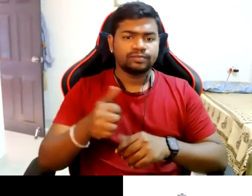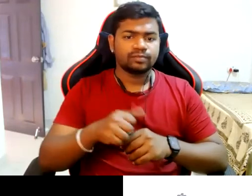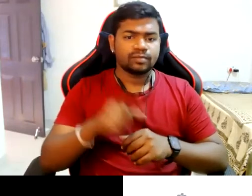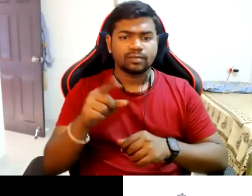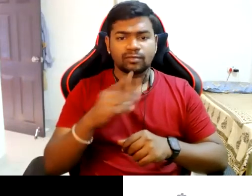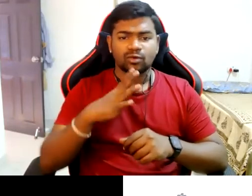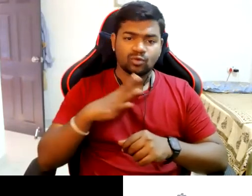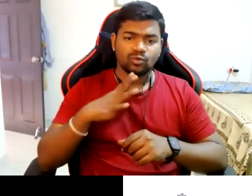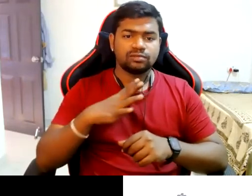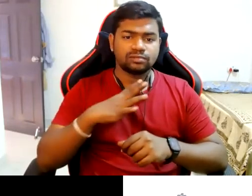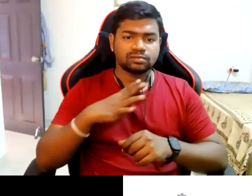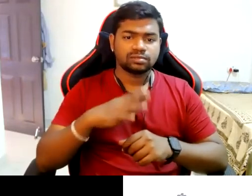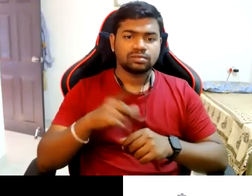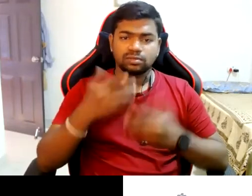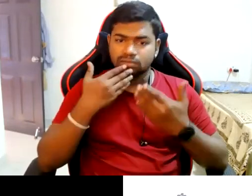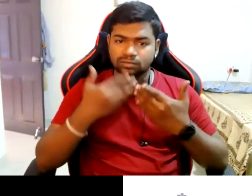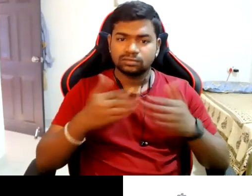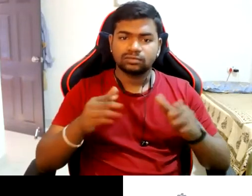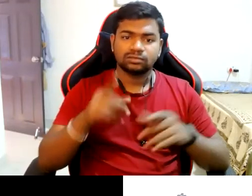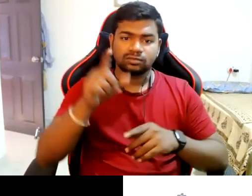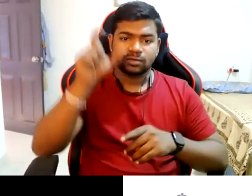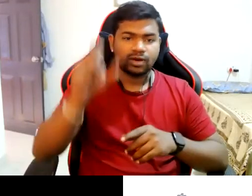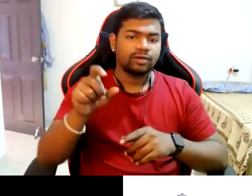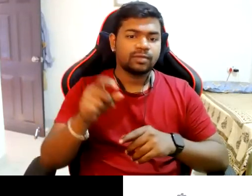to wait to disclose the disability until you find the right person.